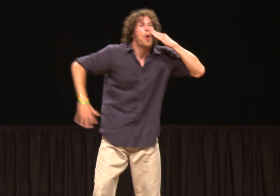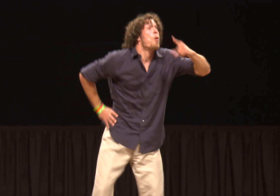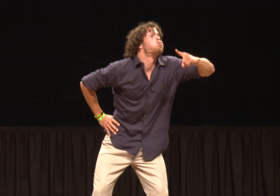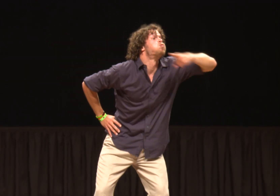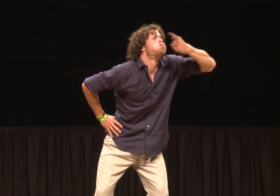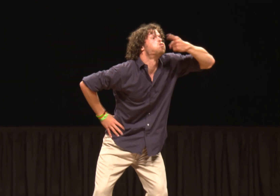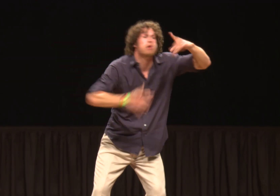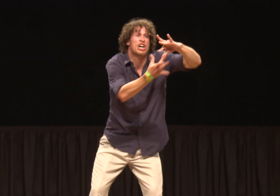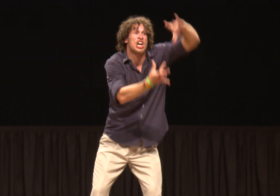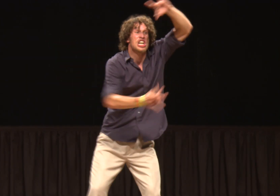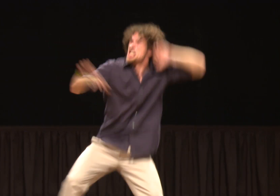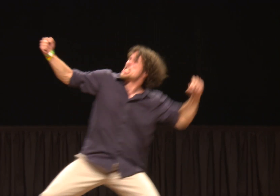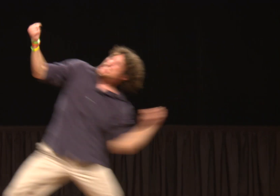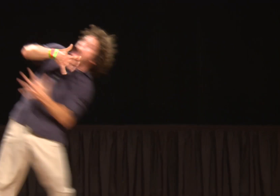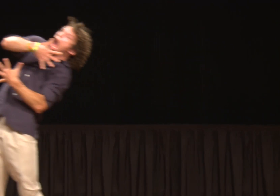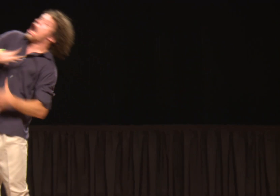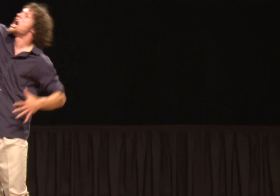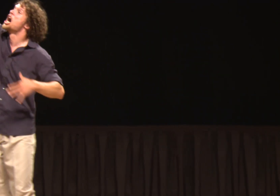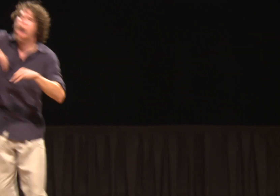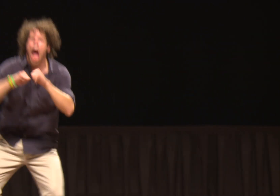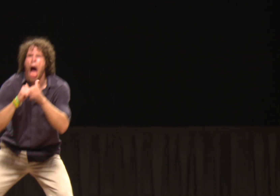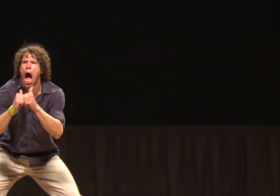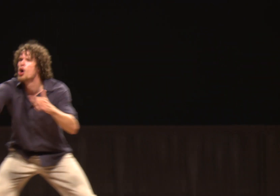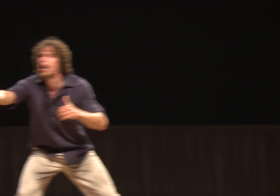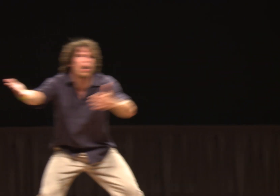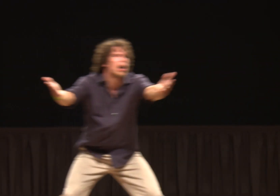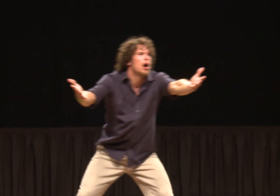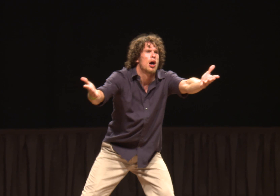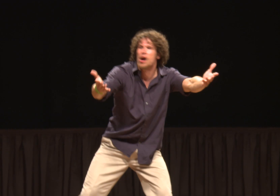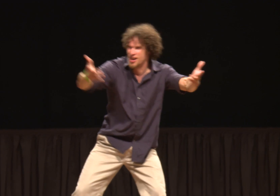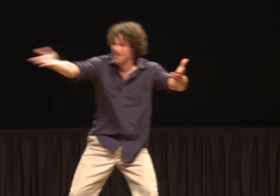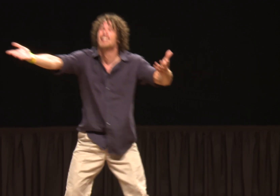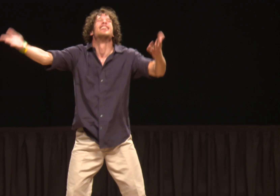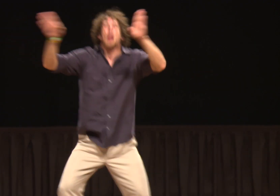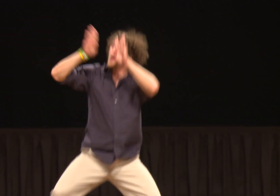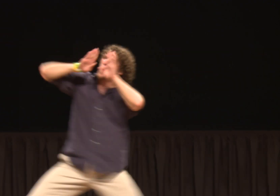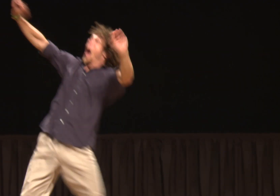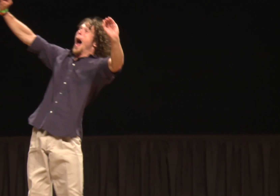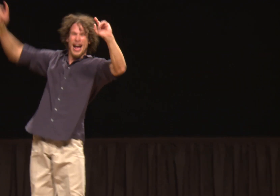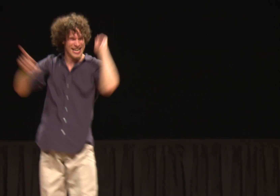What do hearing ghosts do to scare people? They shout "BOO!"